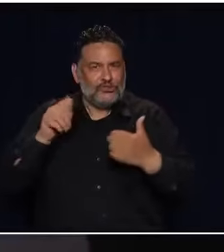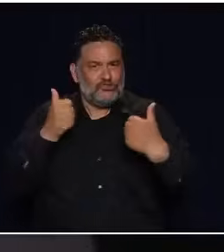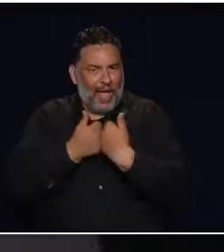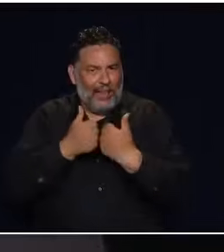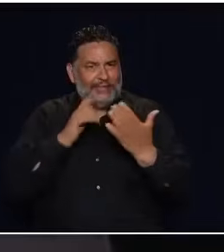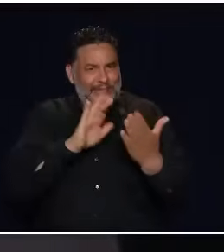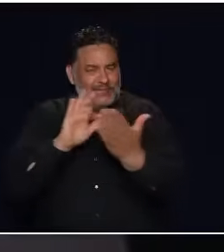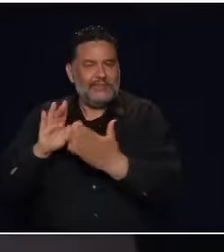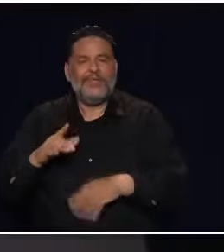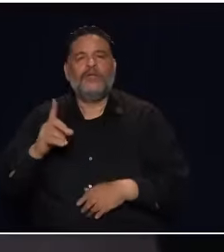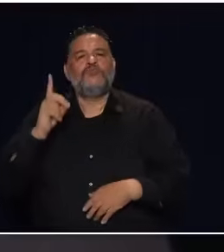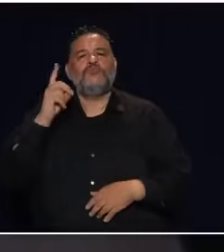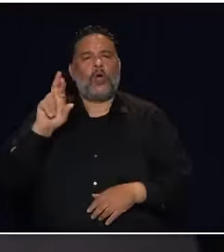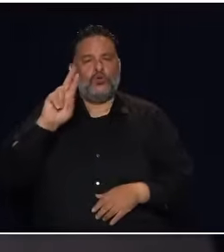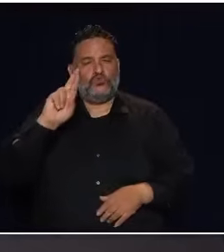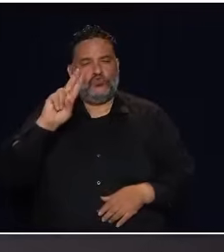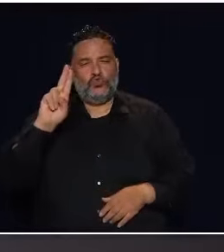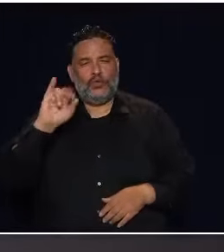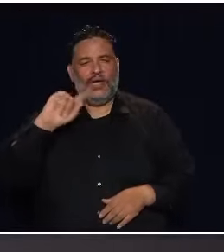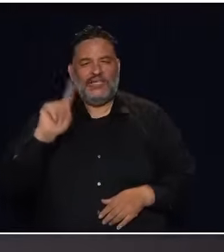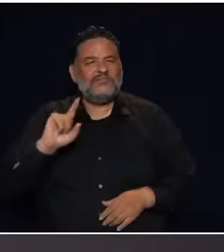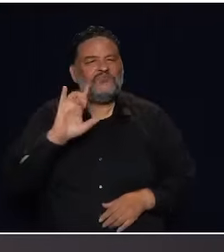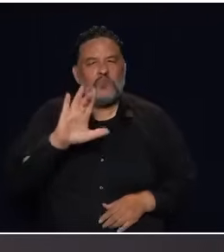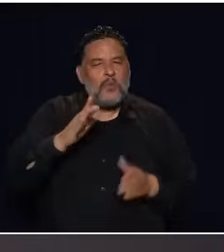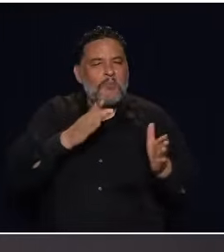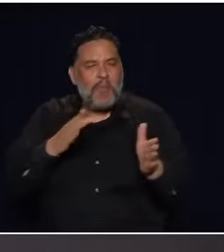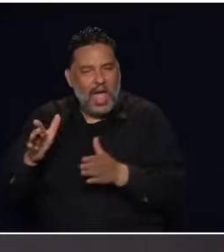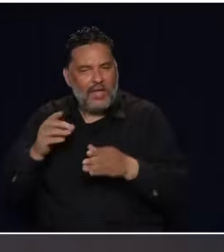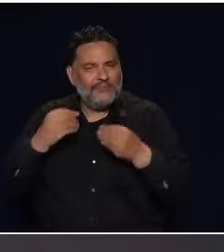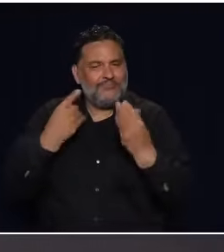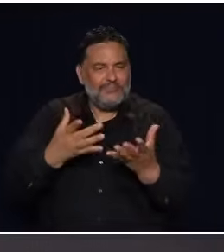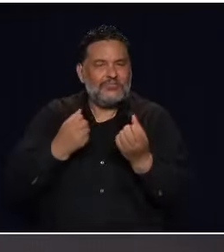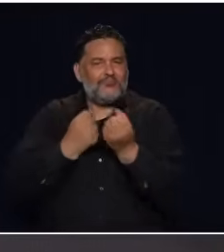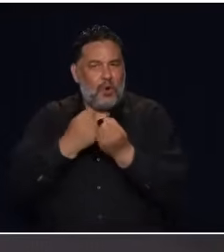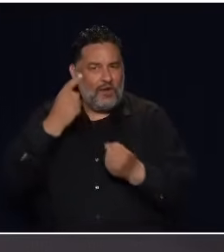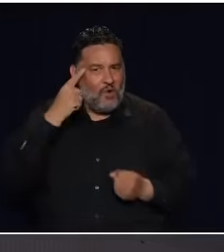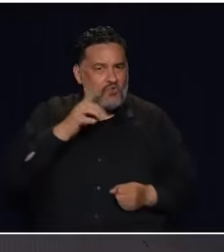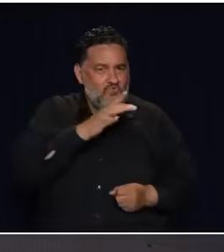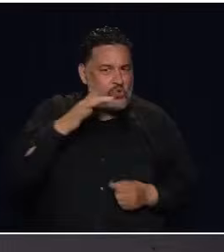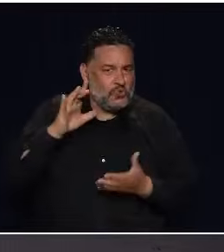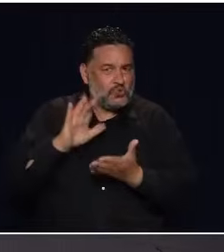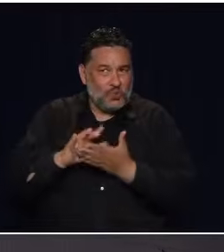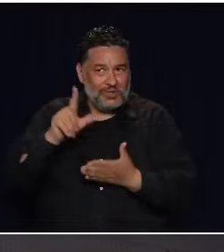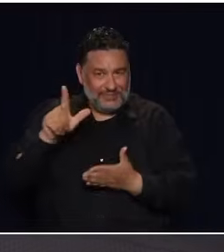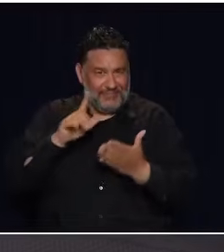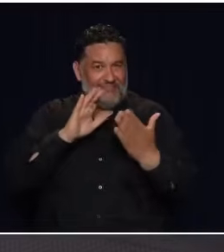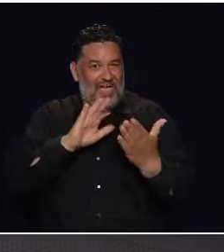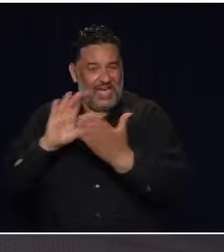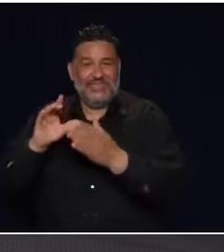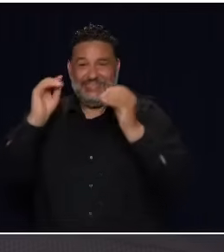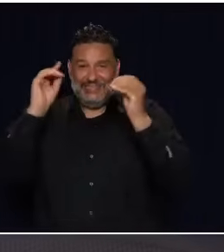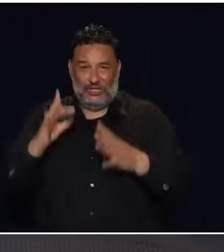YOU MENTIONED RURAL SCHOOLS AND UNIQUE CHALLENGES THEY FACE.